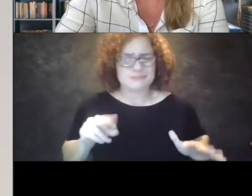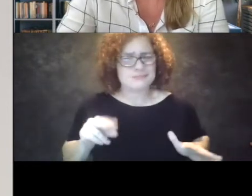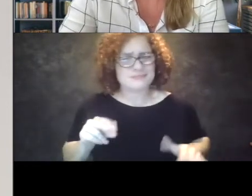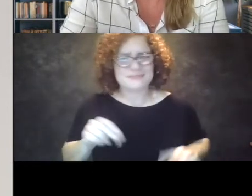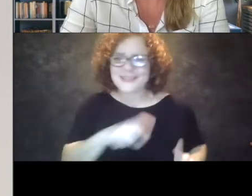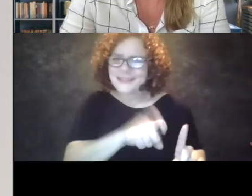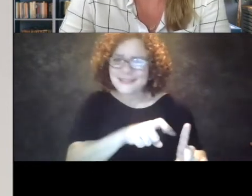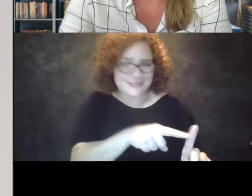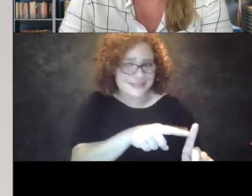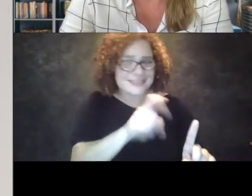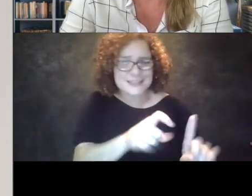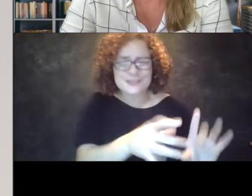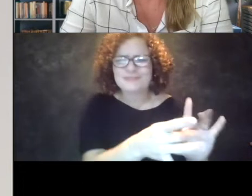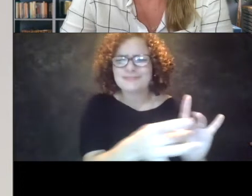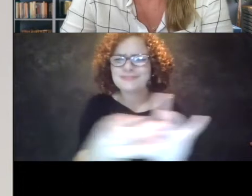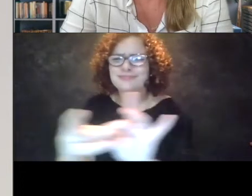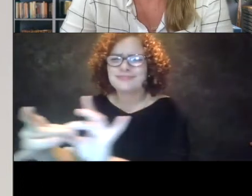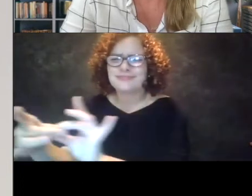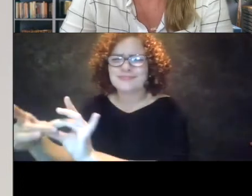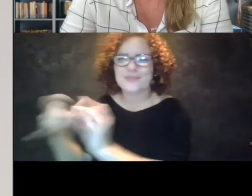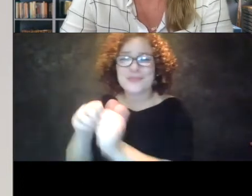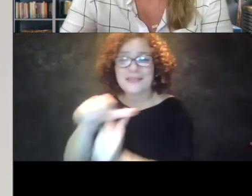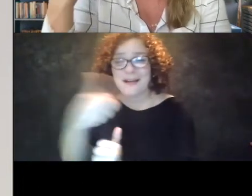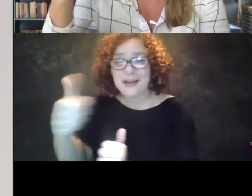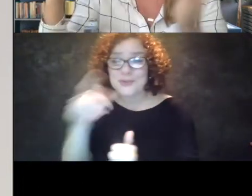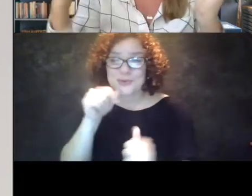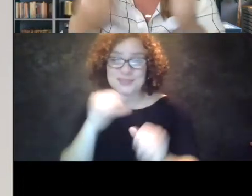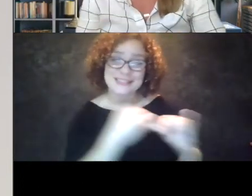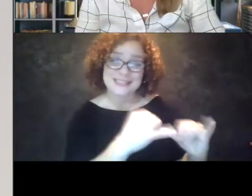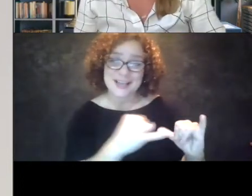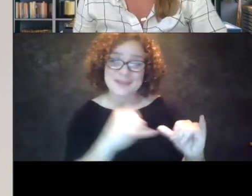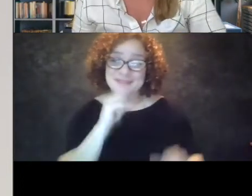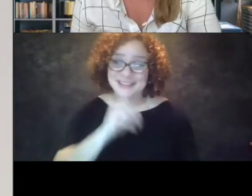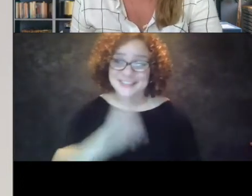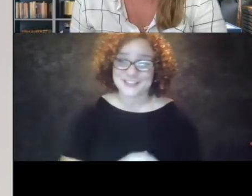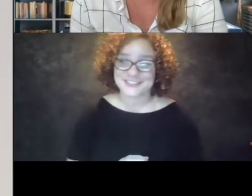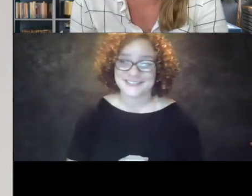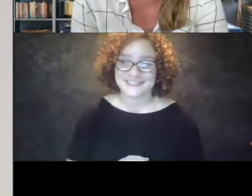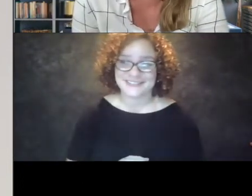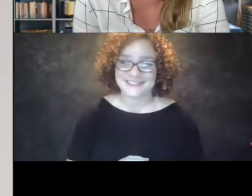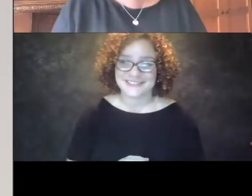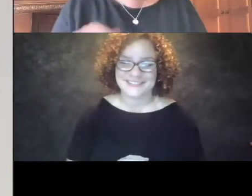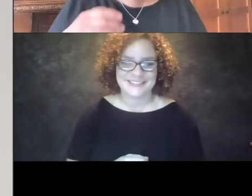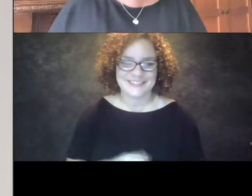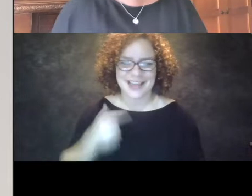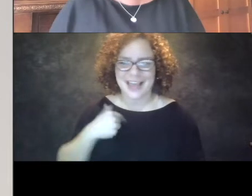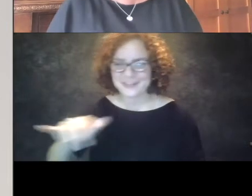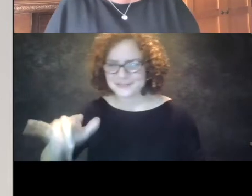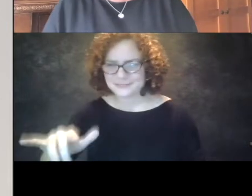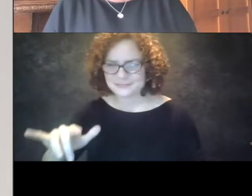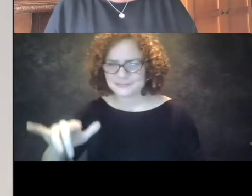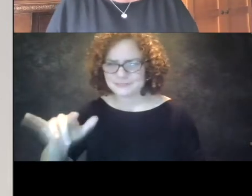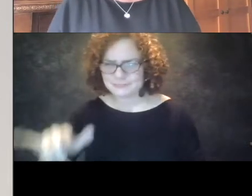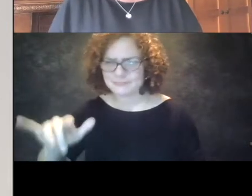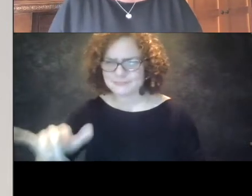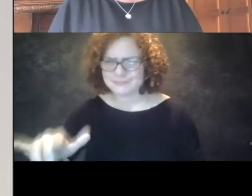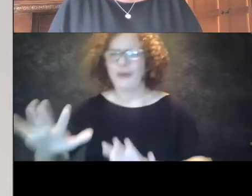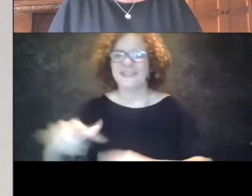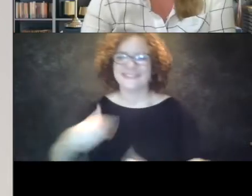their age, more appropriate. Oh, I just tried to switch to the next slide. Okay, so this